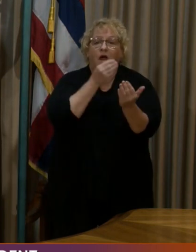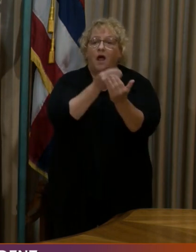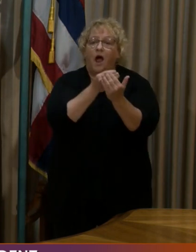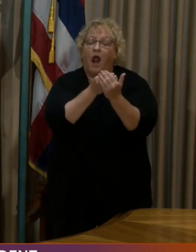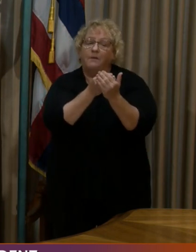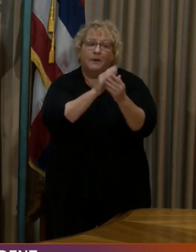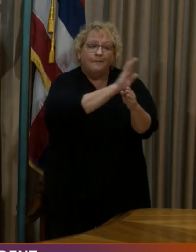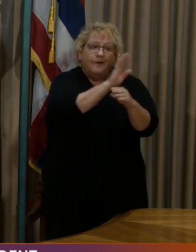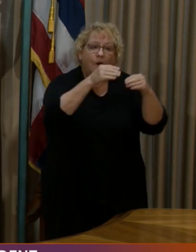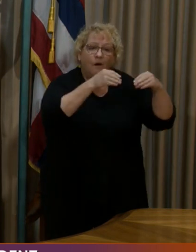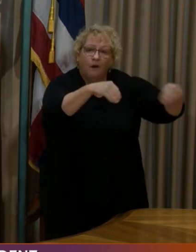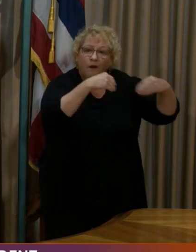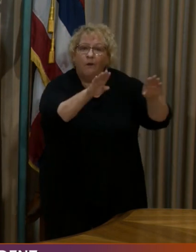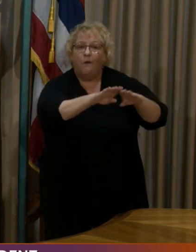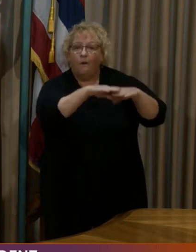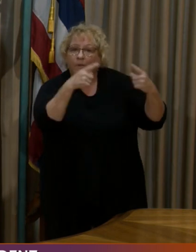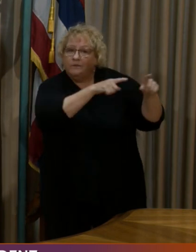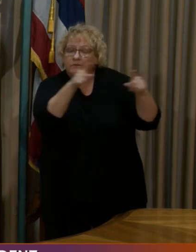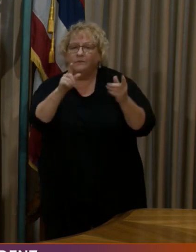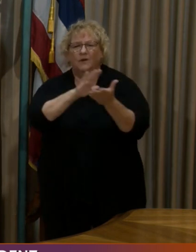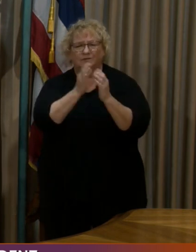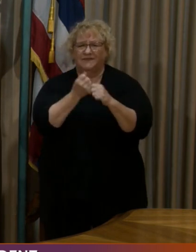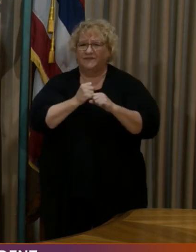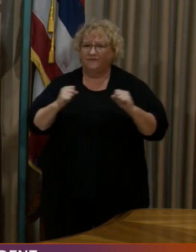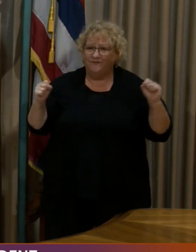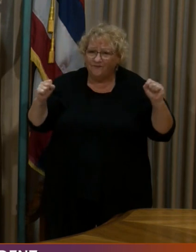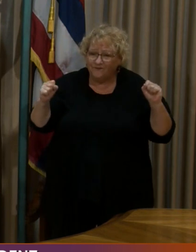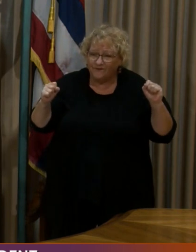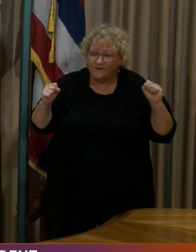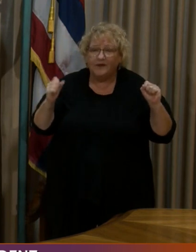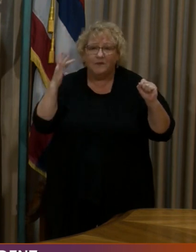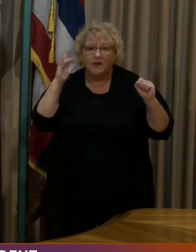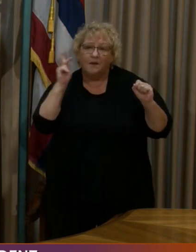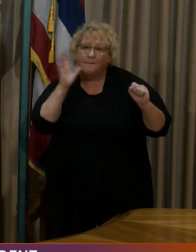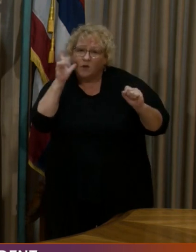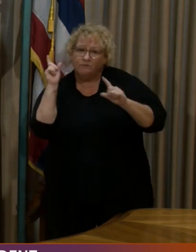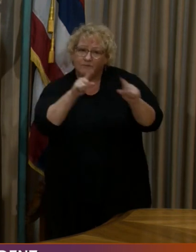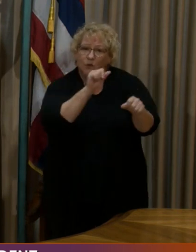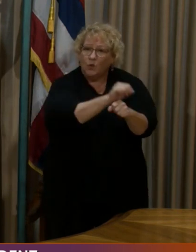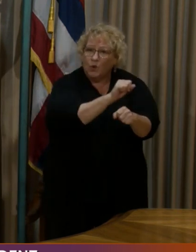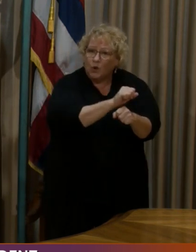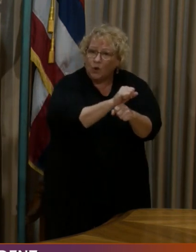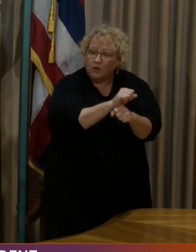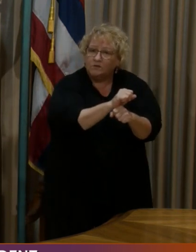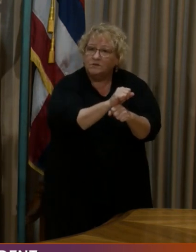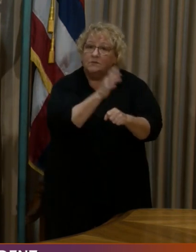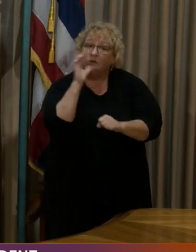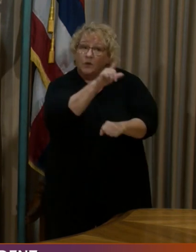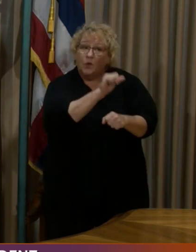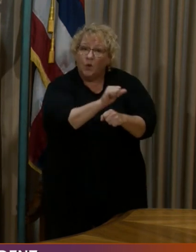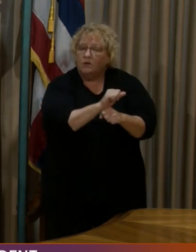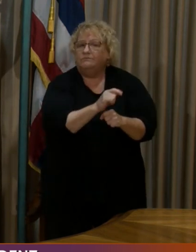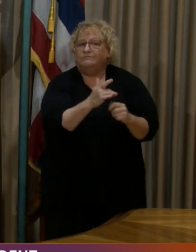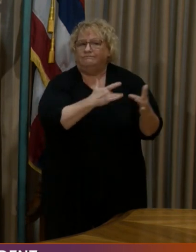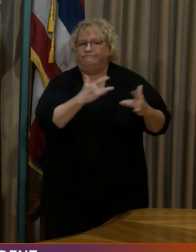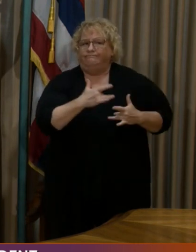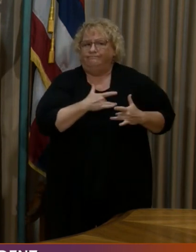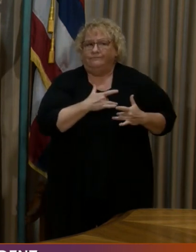OUR ABILITY SECOND OUR ABILITY TO RESTART OUR ECONOMY DEPENDS IN PART UPON SCHOOLS OPENING UP SAFELY.